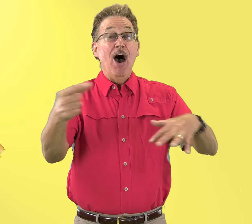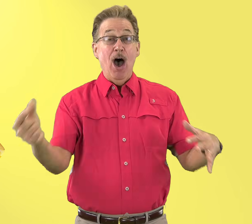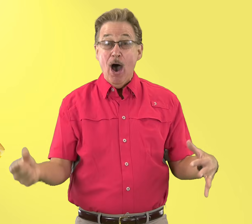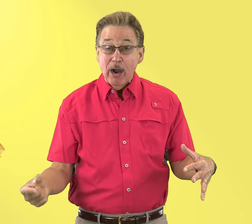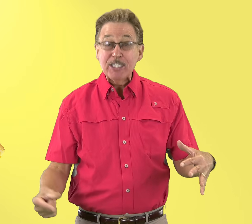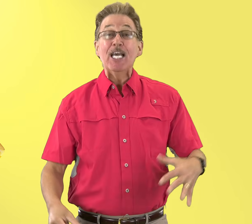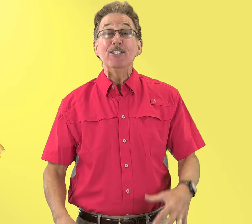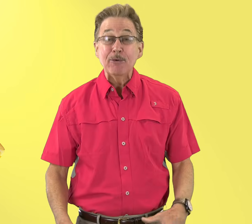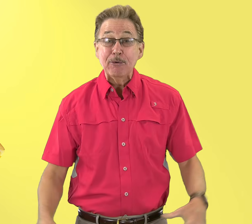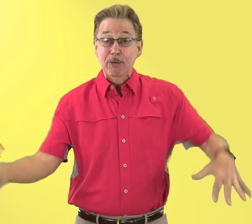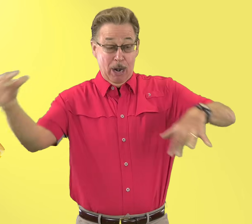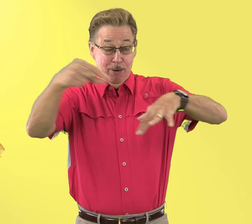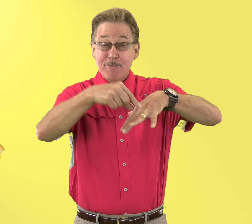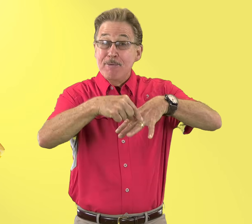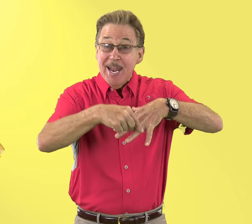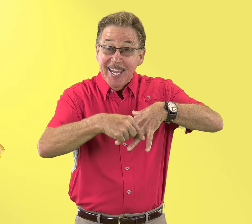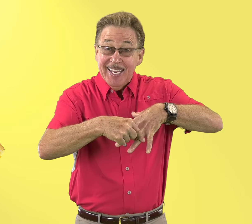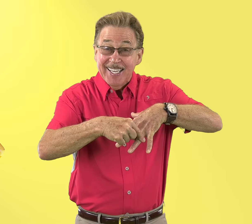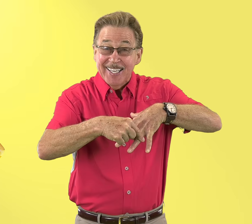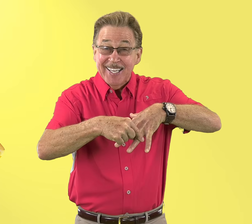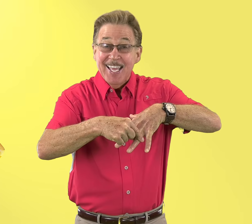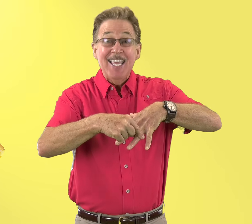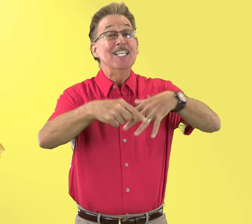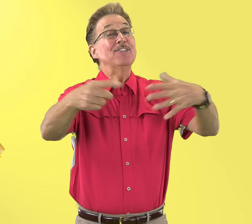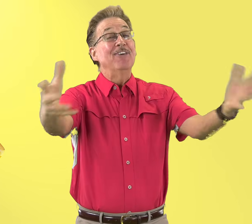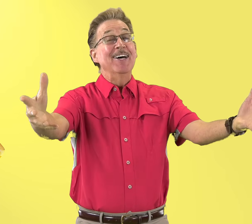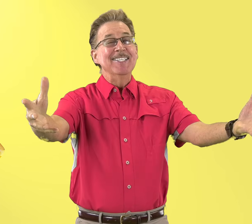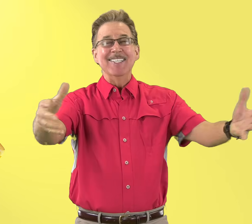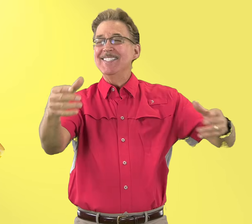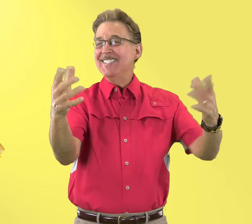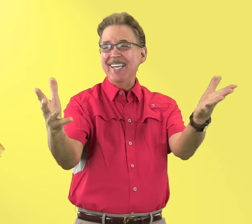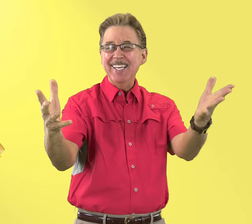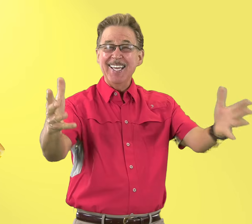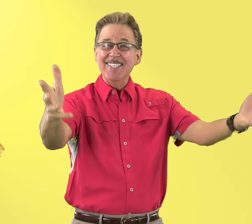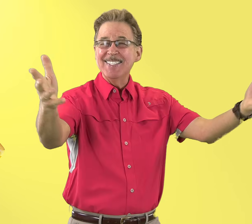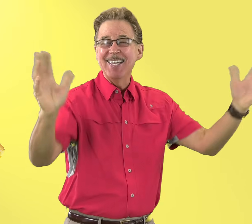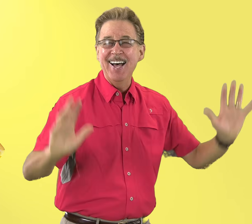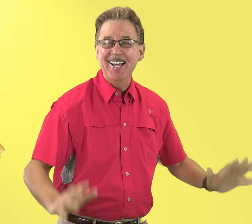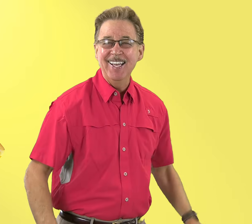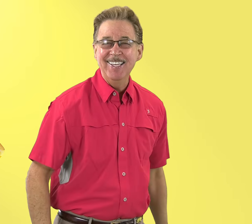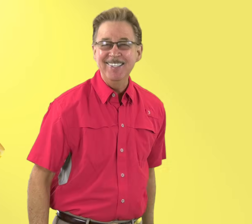R r says /r/ ring It's fun to sing and sign